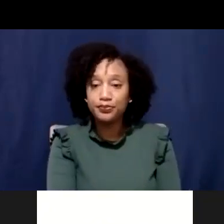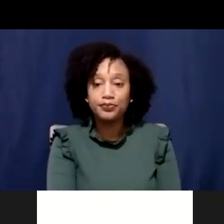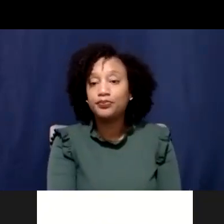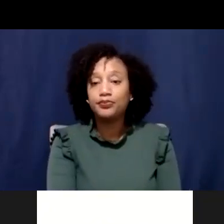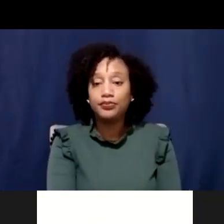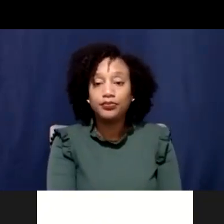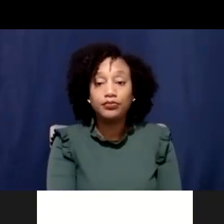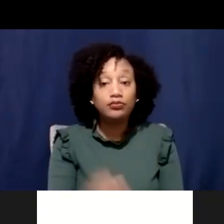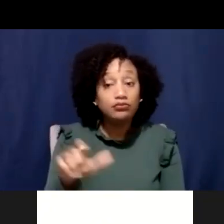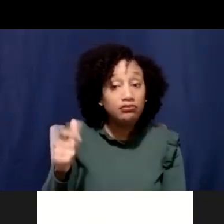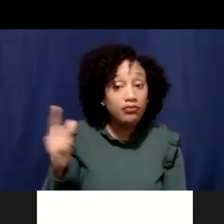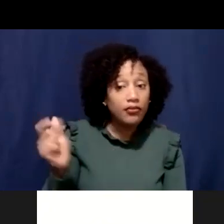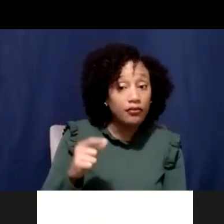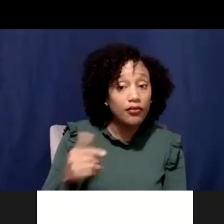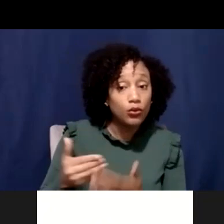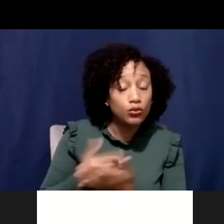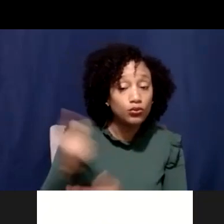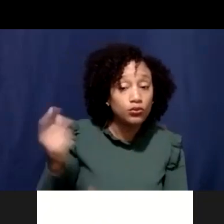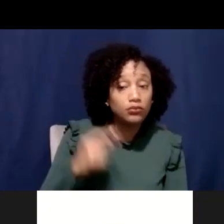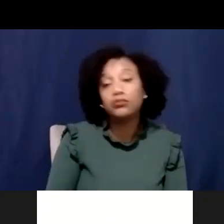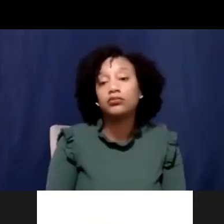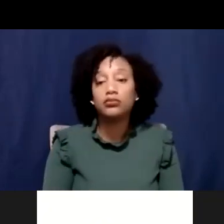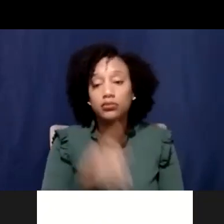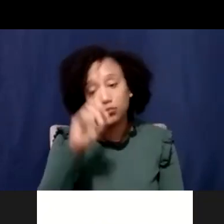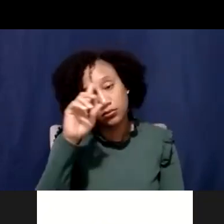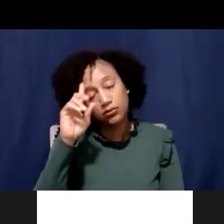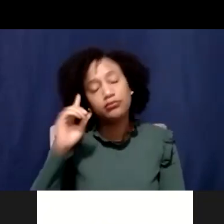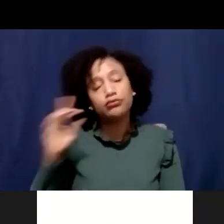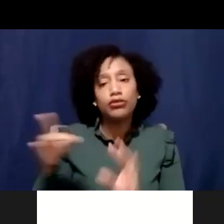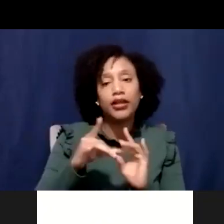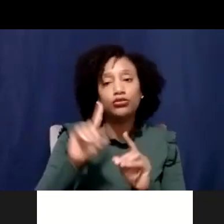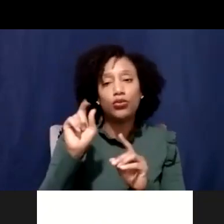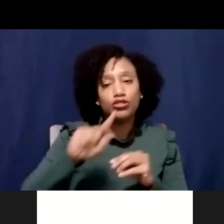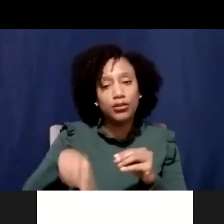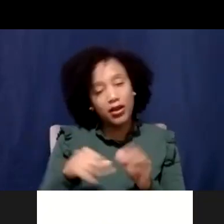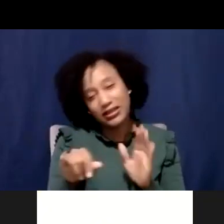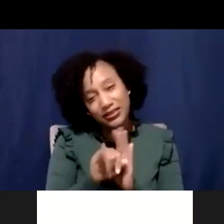An additional question. This goes back to the question about identity, it looks like.